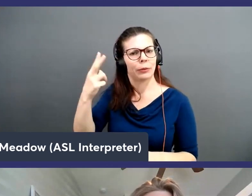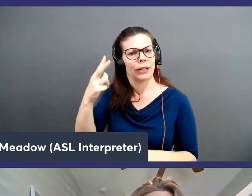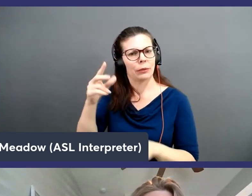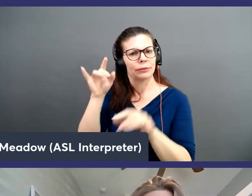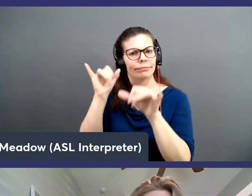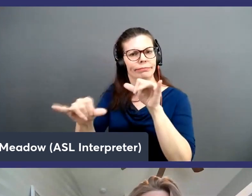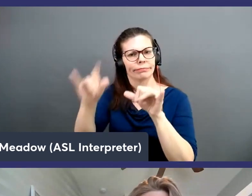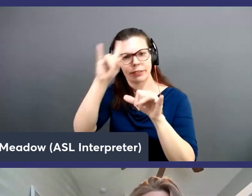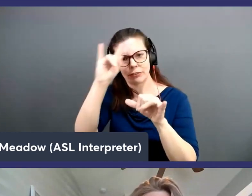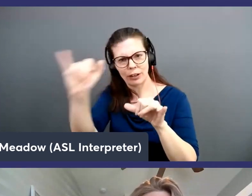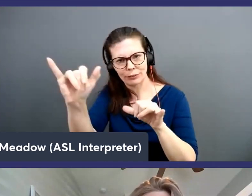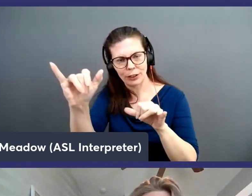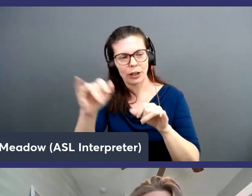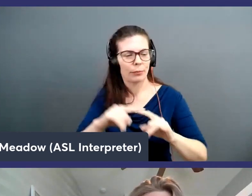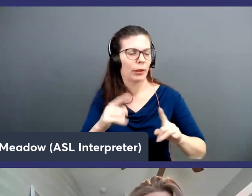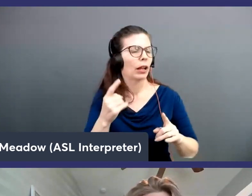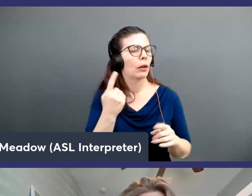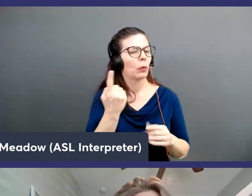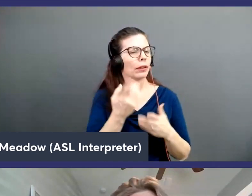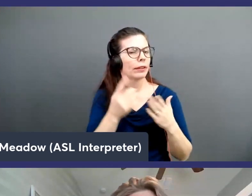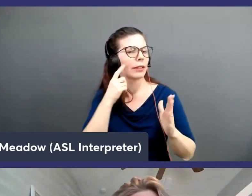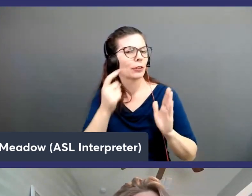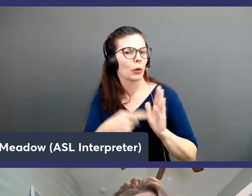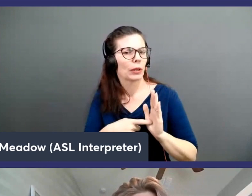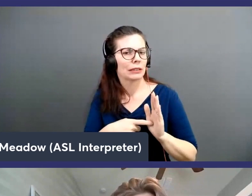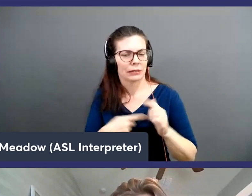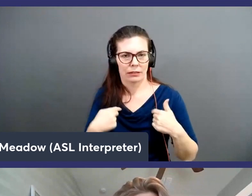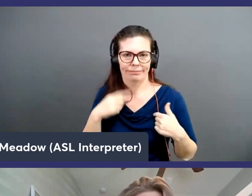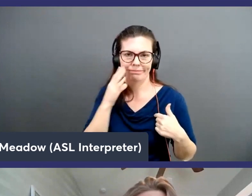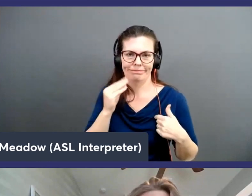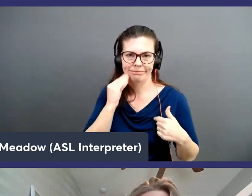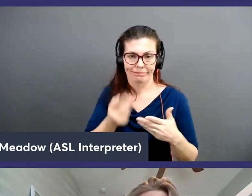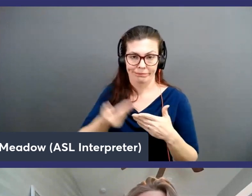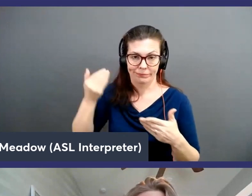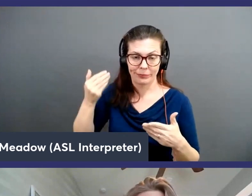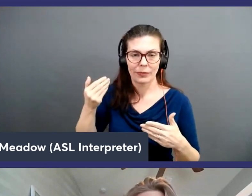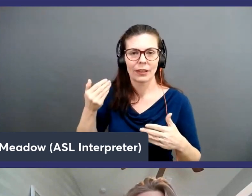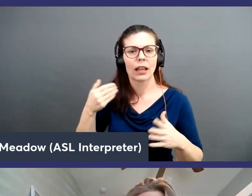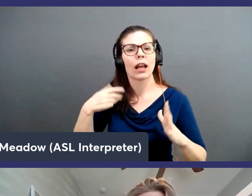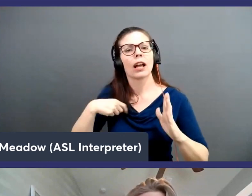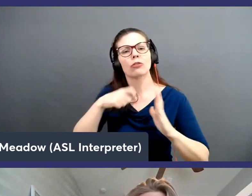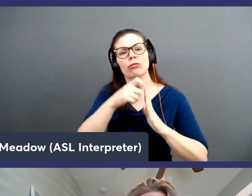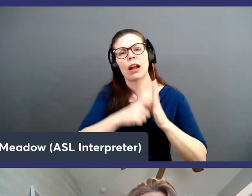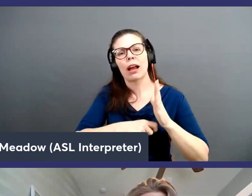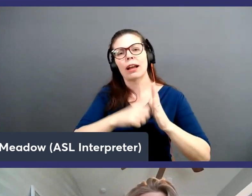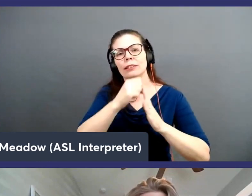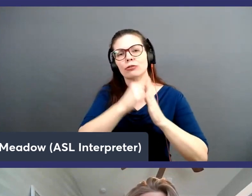But one of the things that I have noticed is, and I've done this before in the past, I write a script or something that interacts with S3